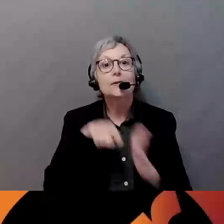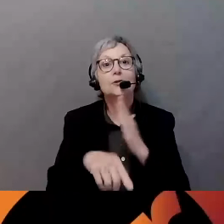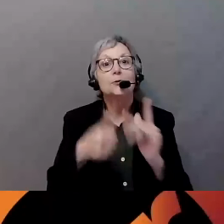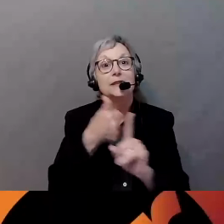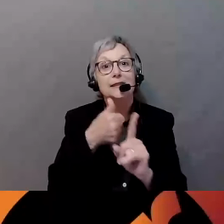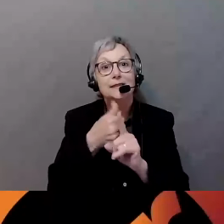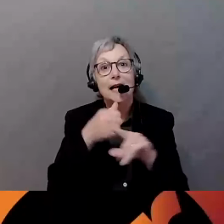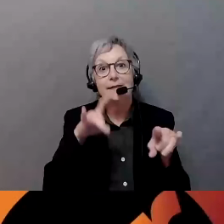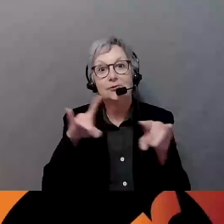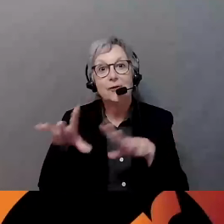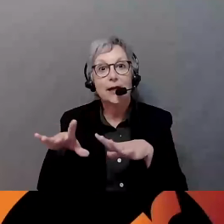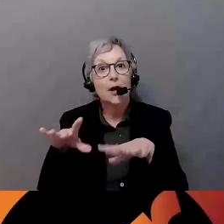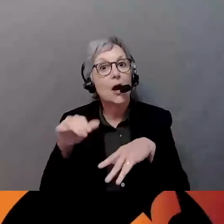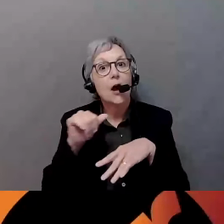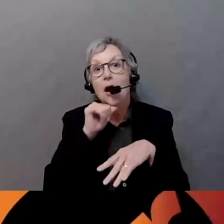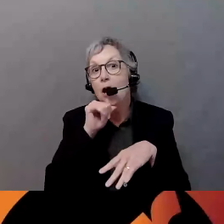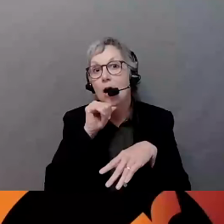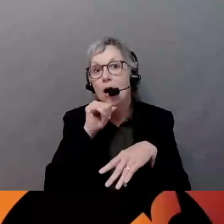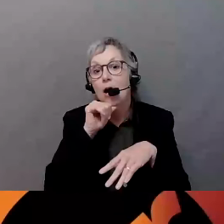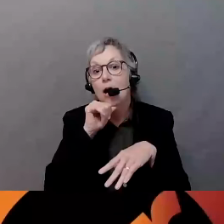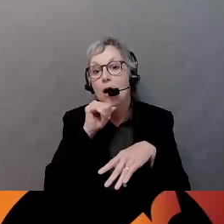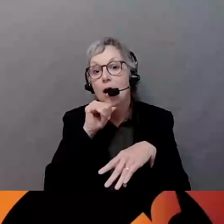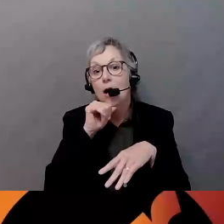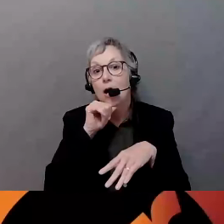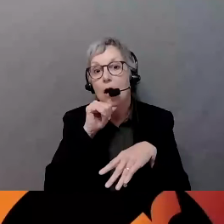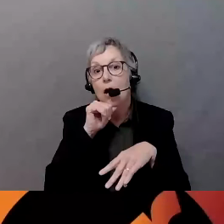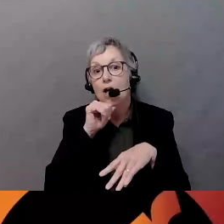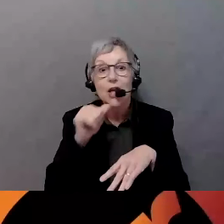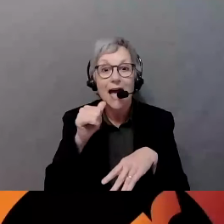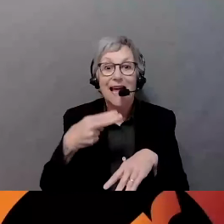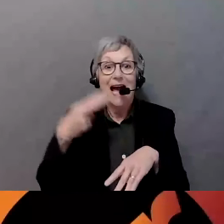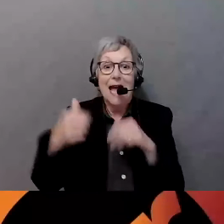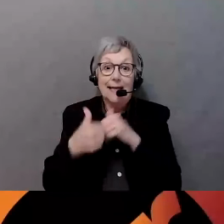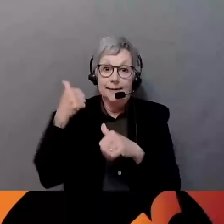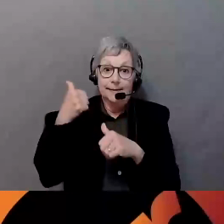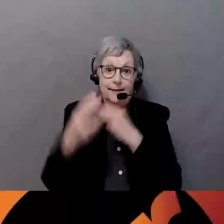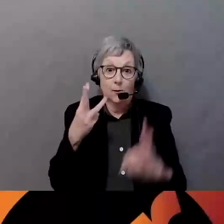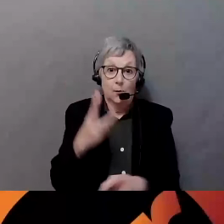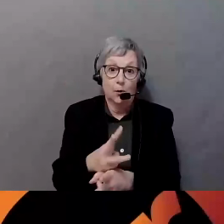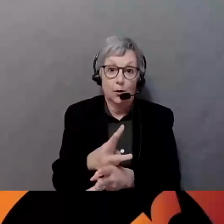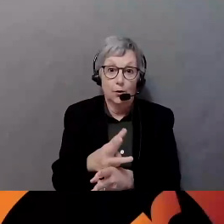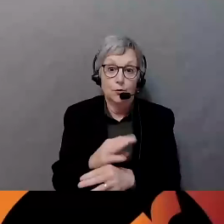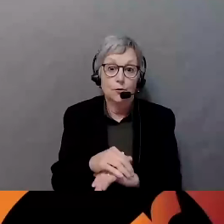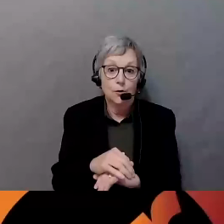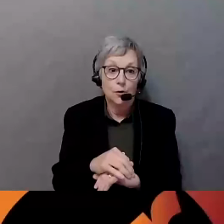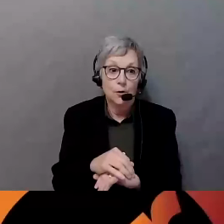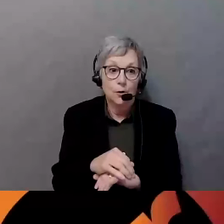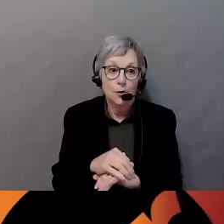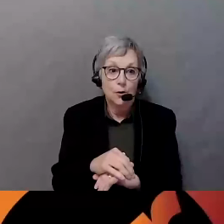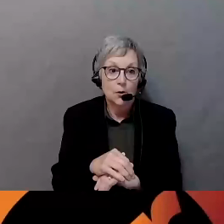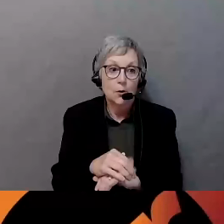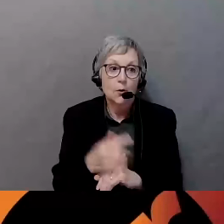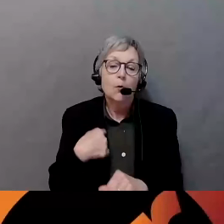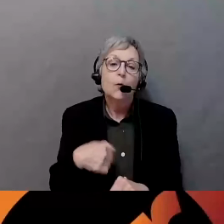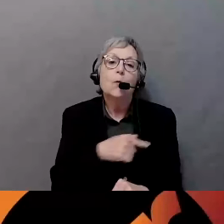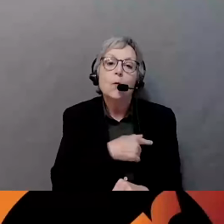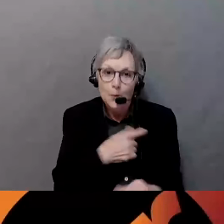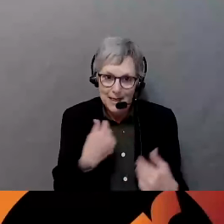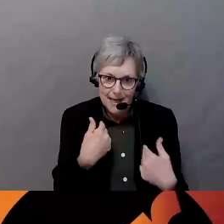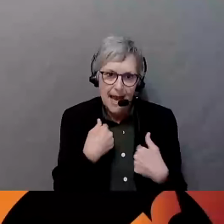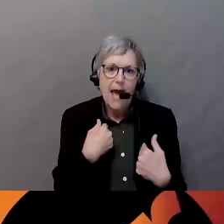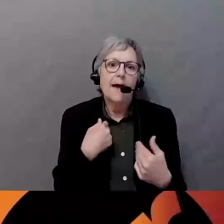HIGHEST IN THE WORLD, BUT WE HAVE HAD NEWS FROM THE GOVERNMENT